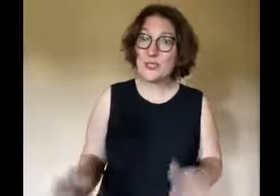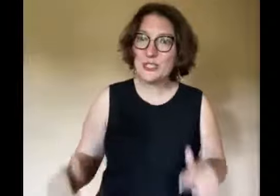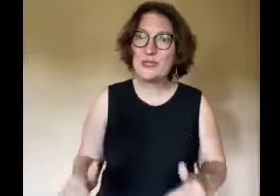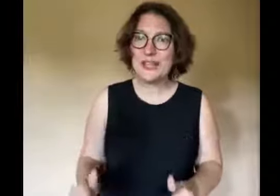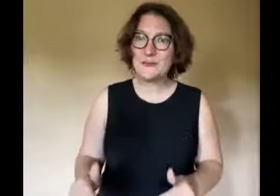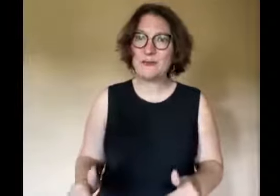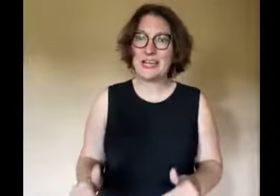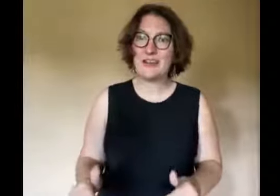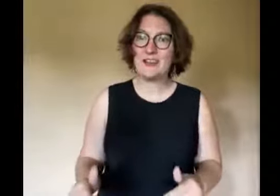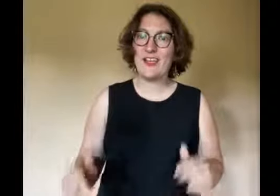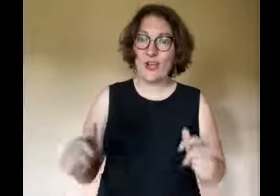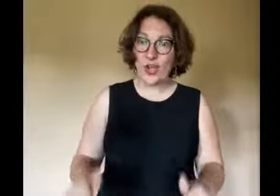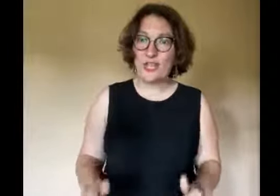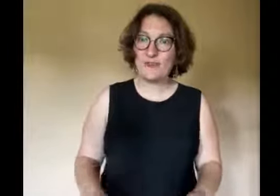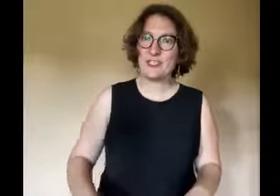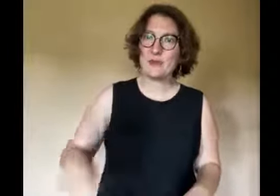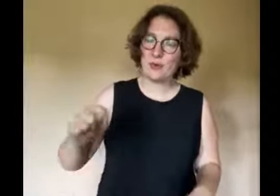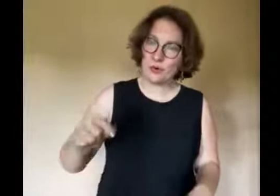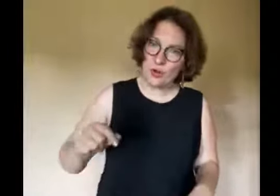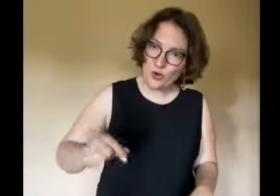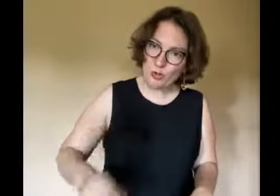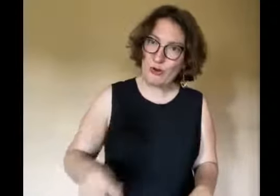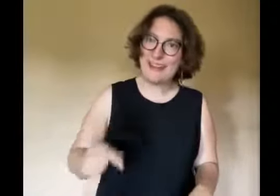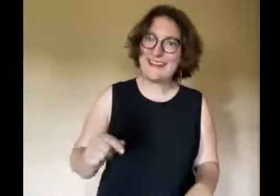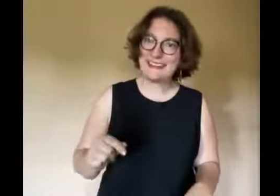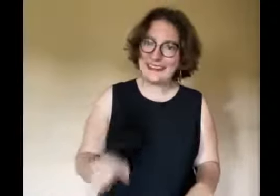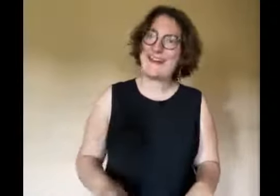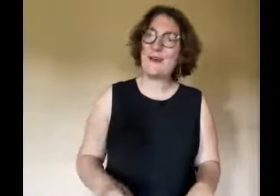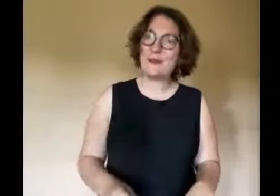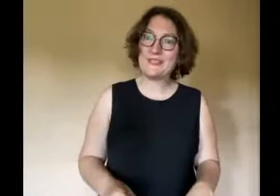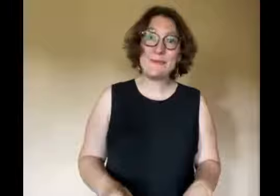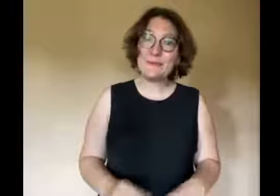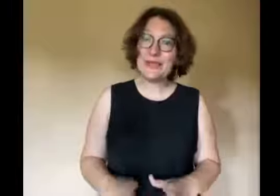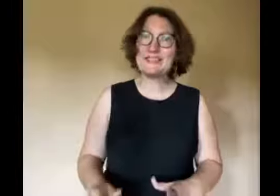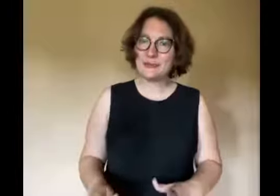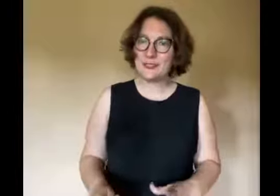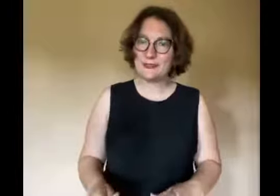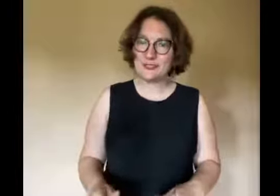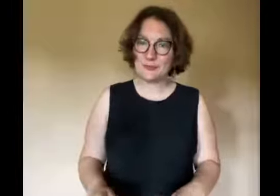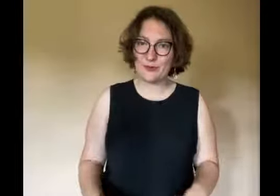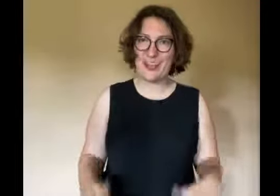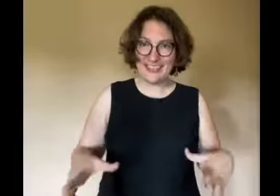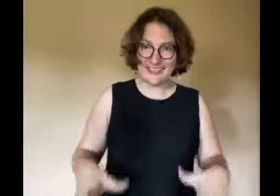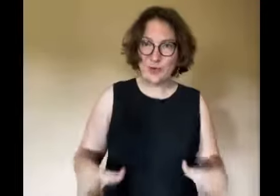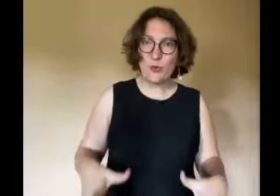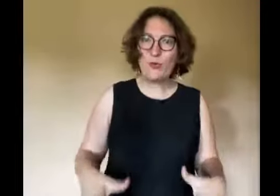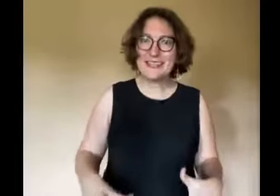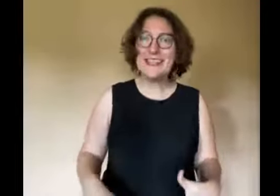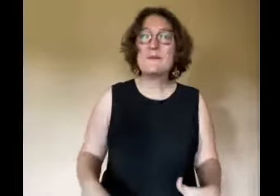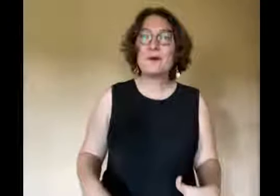in your life, whether you got the thing that you manifested, or you got something that sort of indicates that the universe is there playing. I'm listening. I'm listening. I hear you. I noticed I'm working on I'm too and I got you. I got you. It's coming. 21:03 This morning, I was 21:05 working well. backtrack about two days ago, I went to take out a pair of earrings and wound up with earring in my hand in the back for joined somewhere in my room couldn't find it. And you can't find things when they're lost. So I looked for about two days going I've lost this errand back. Where is it? Where